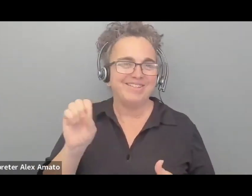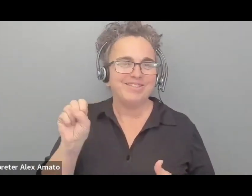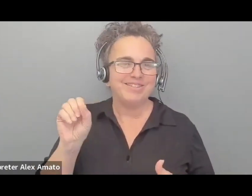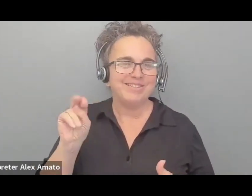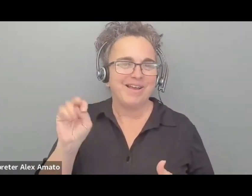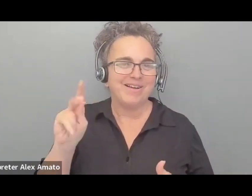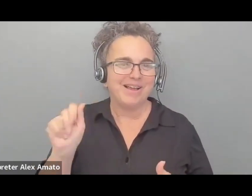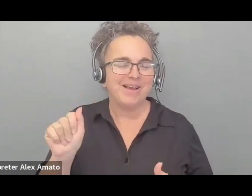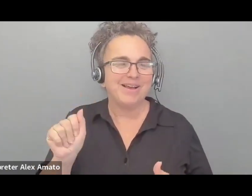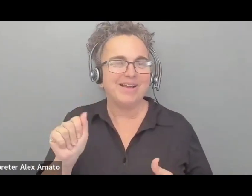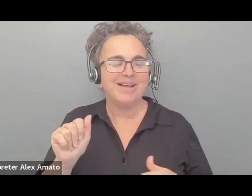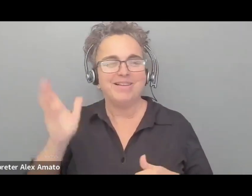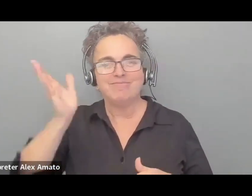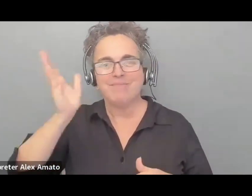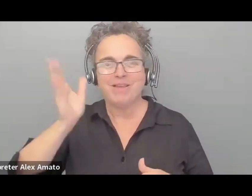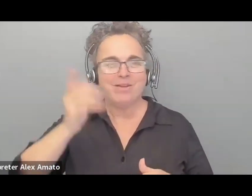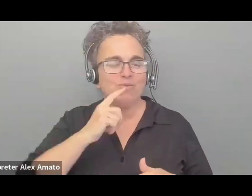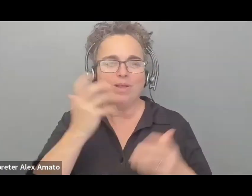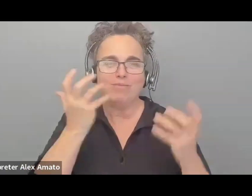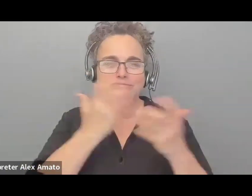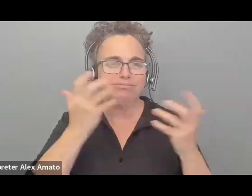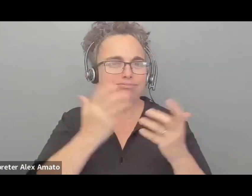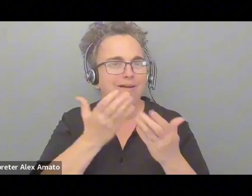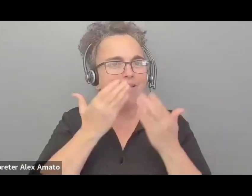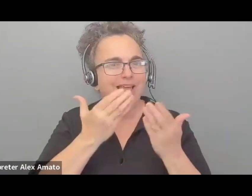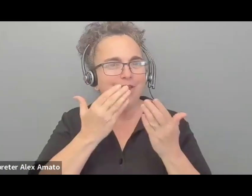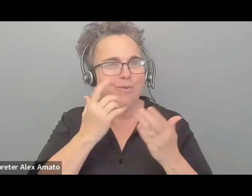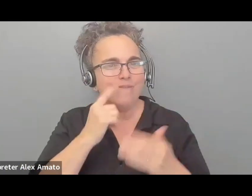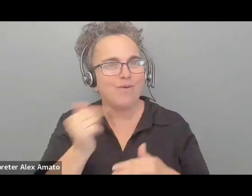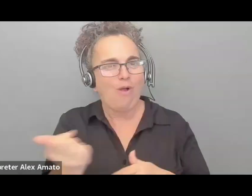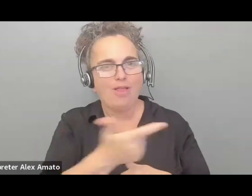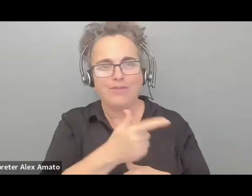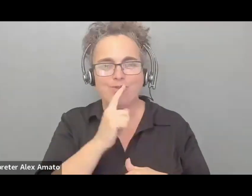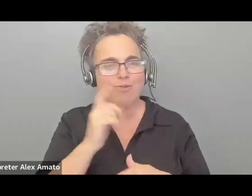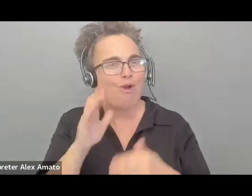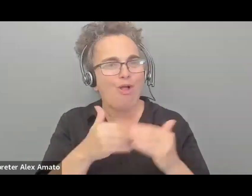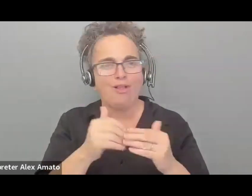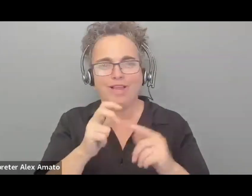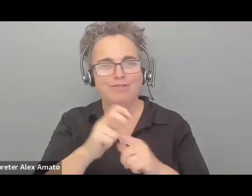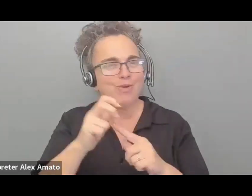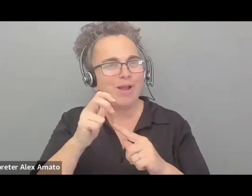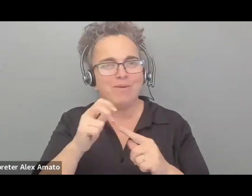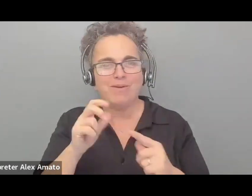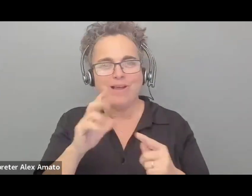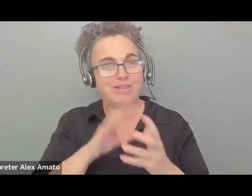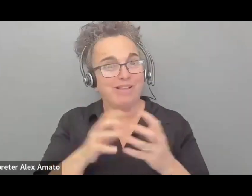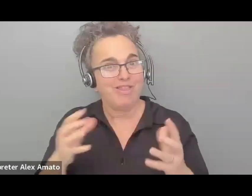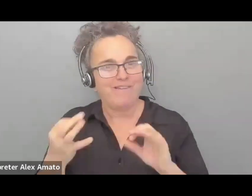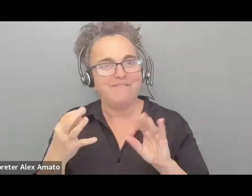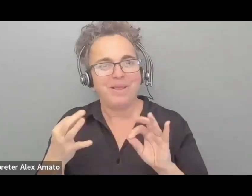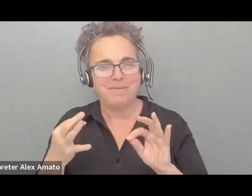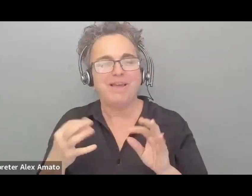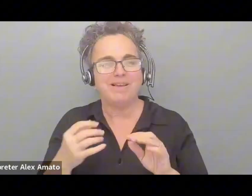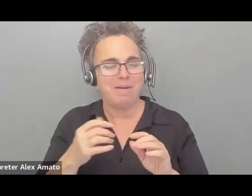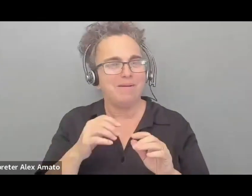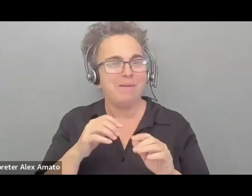I just want to offer a huge enormous thank you to all of you. You were incredible. I was getting a lot of good feedback behind the scenes of the conversation